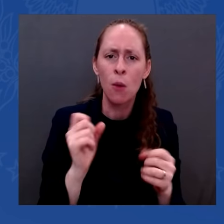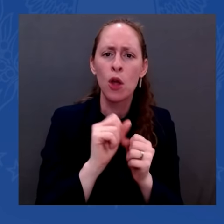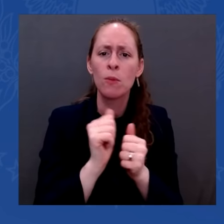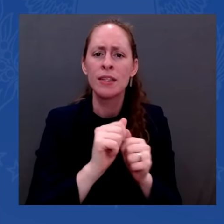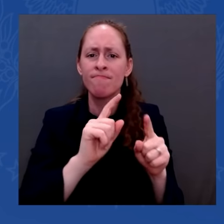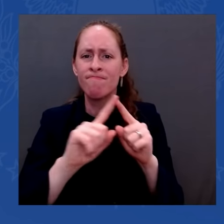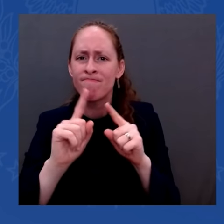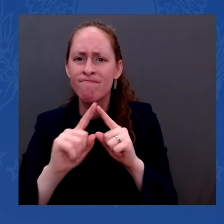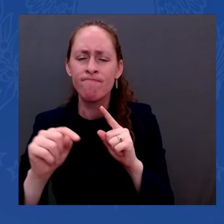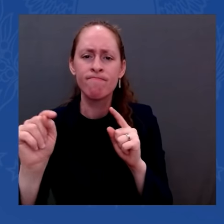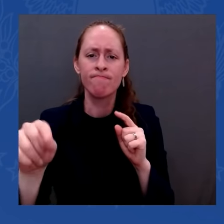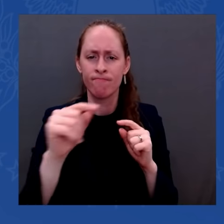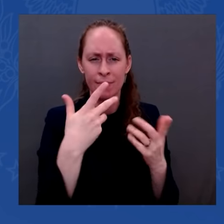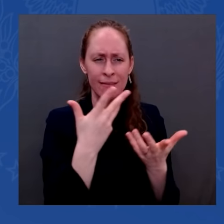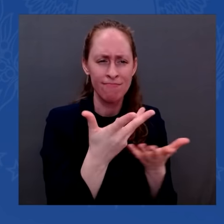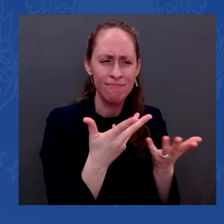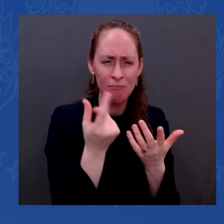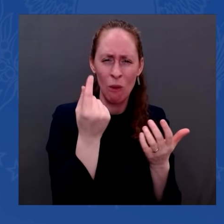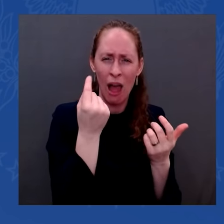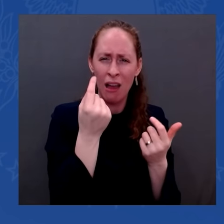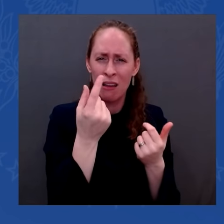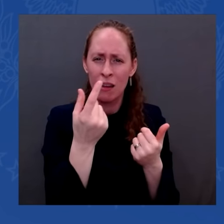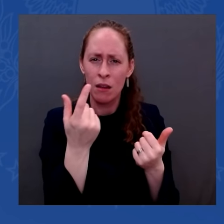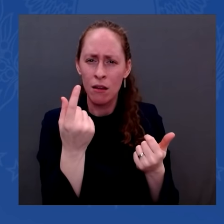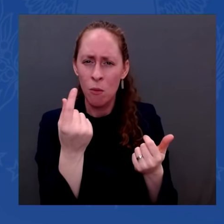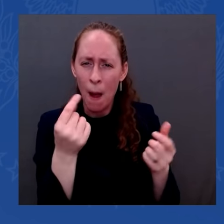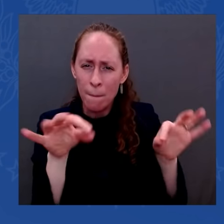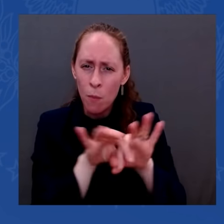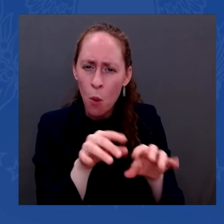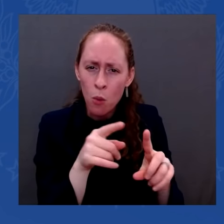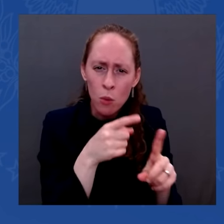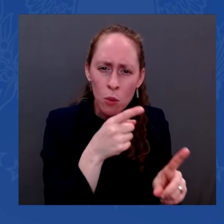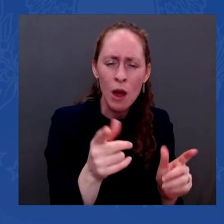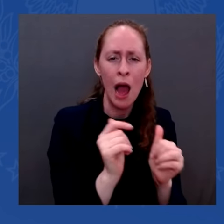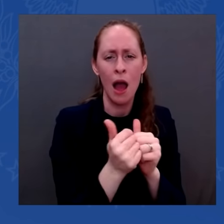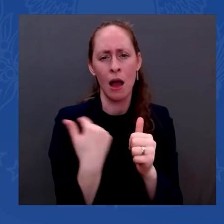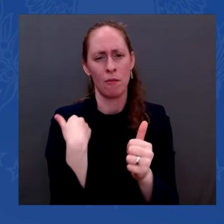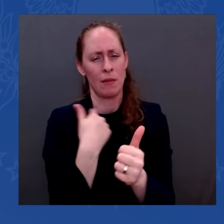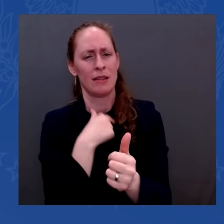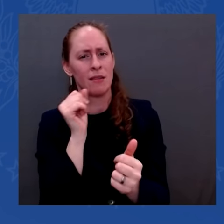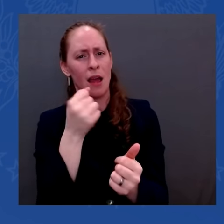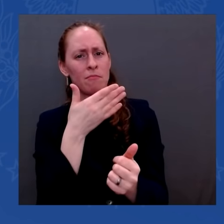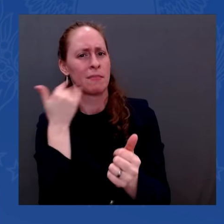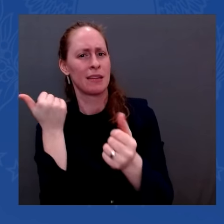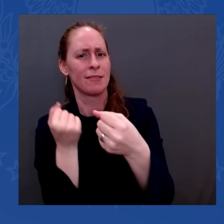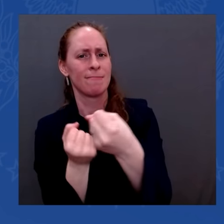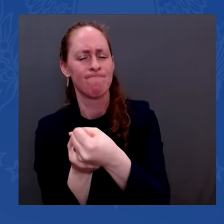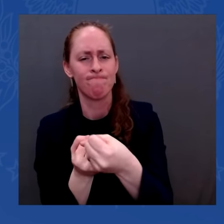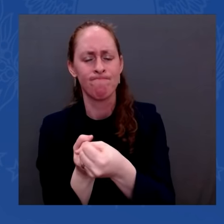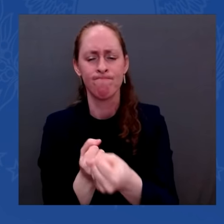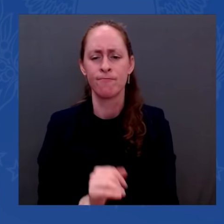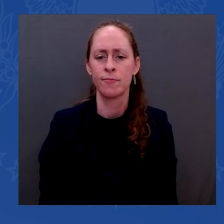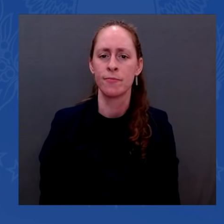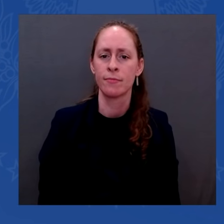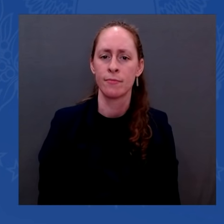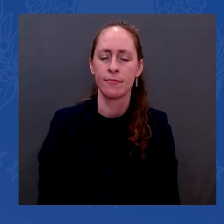the issues that a lot of times prevent barriers to them having real opportunities for economic progress.